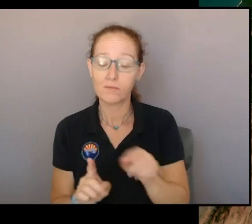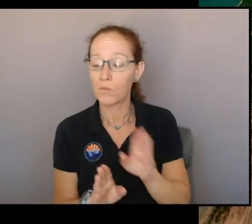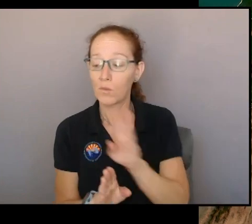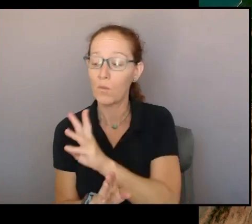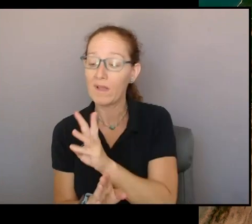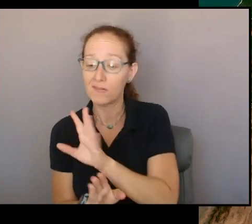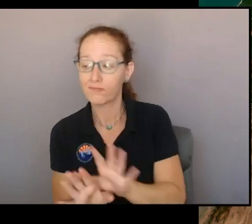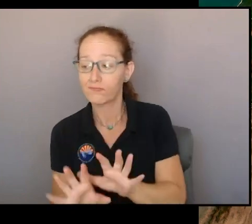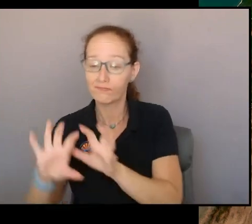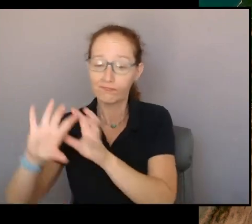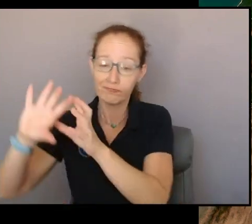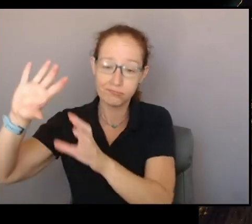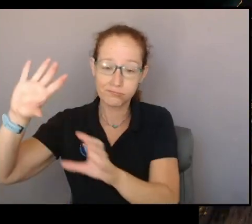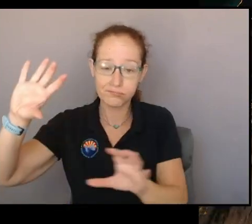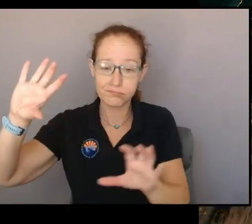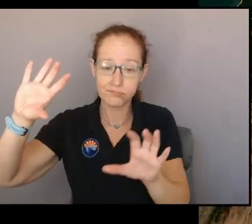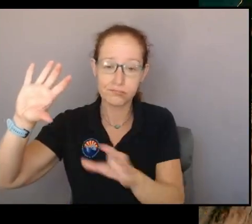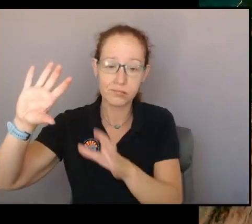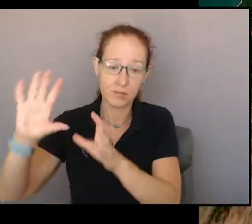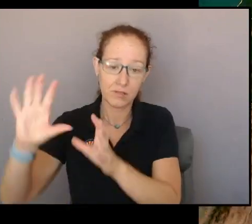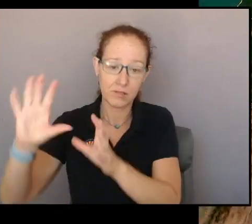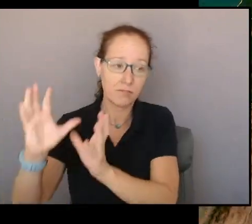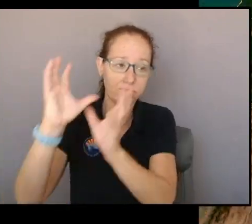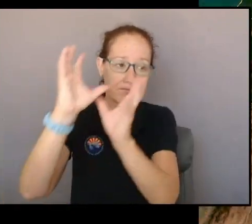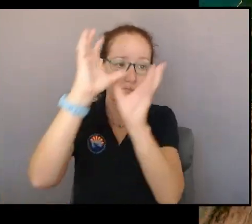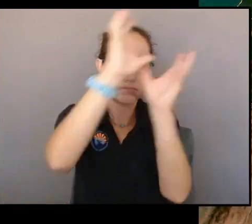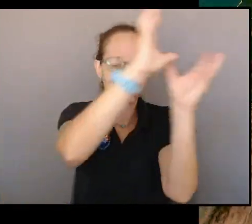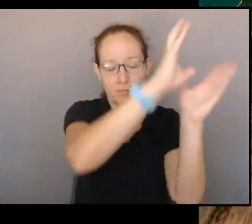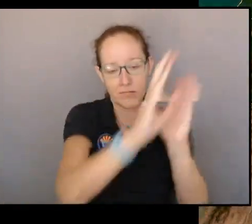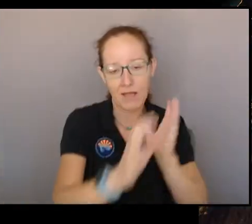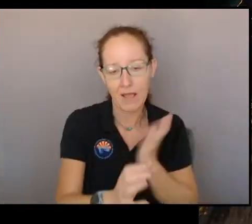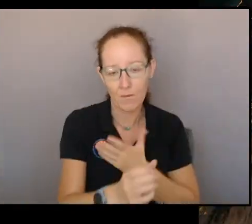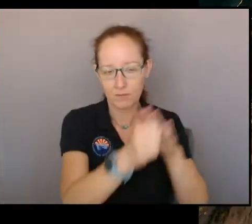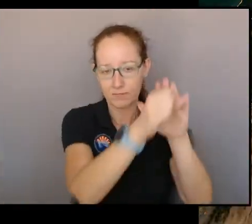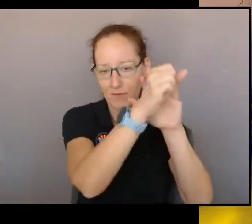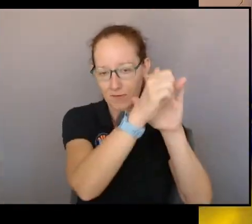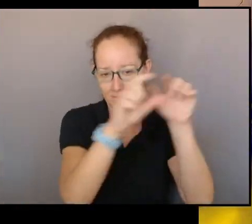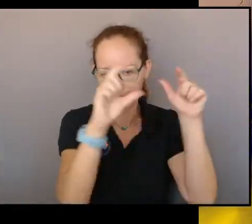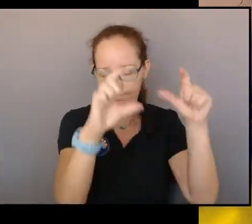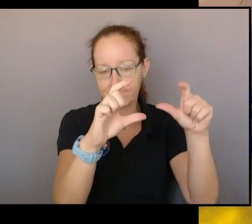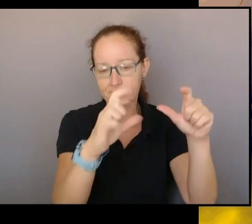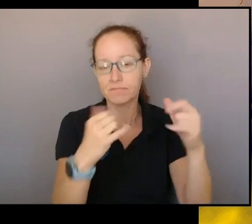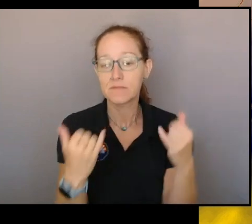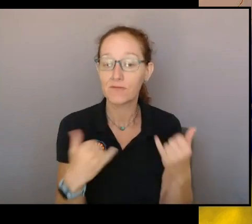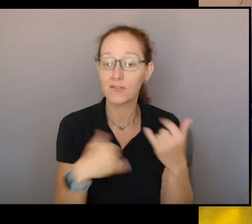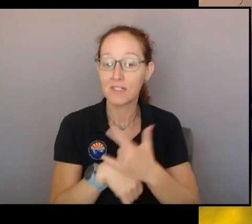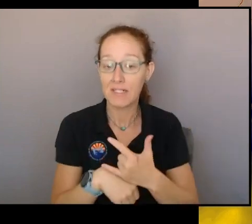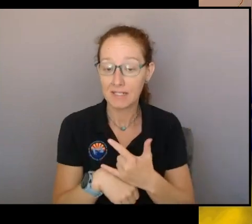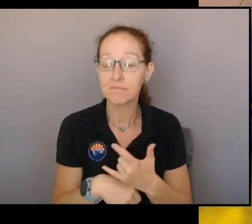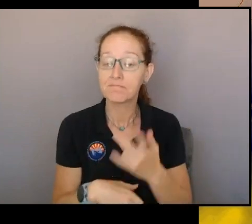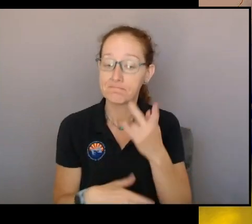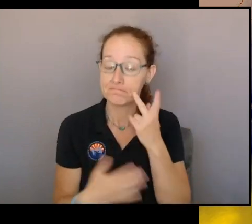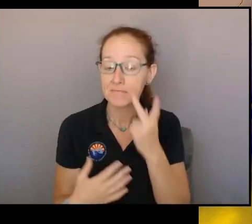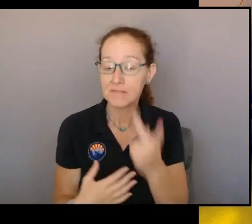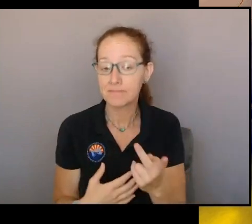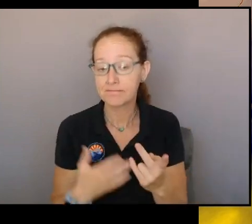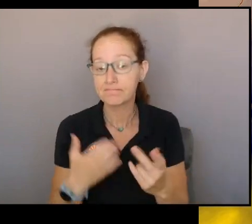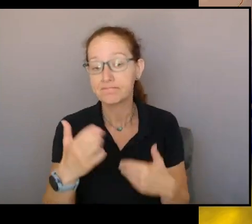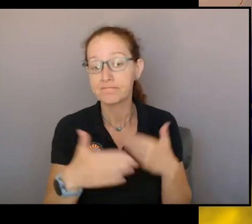something we're looking at today. Next slide please. It just shows you the moisture boundary. Where all the